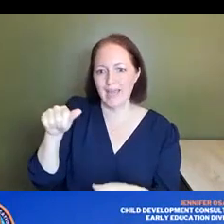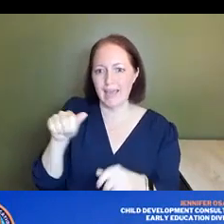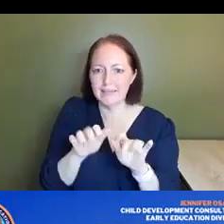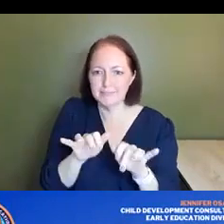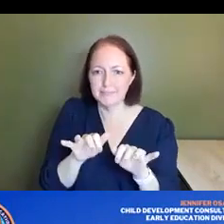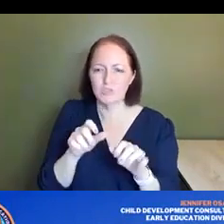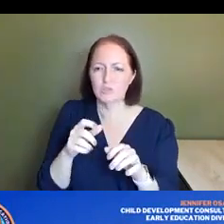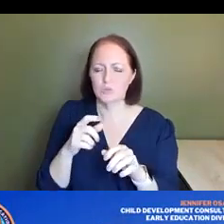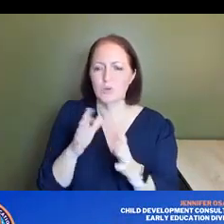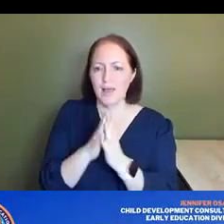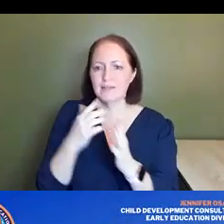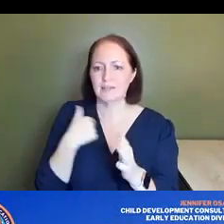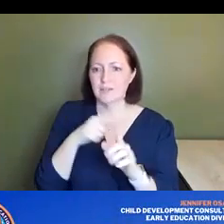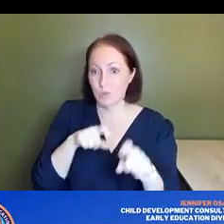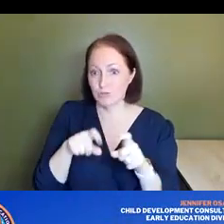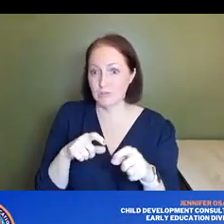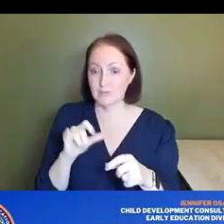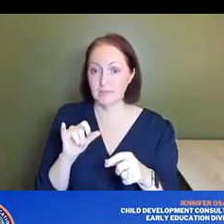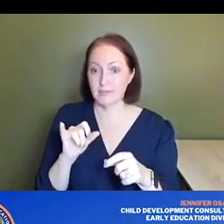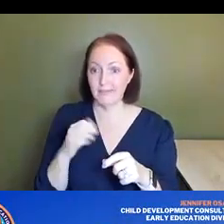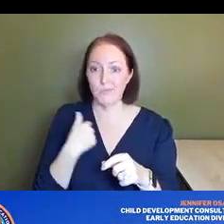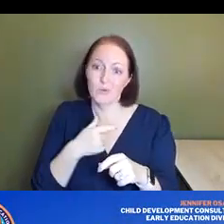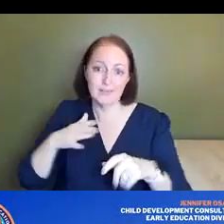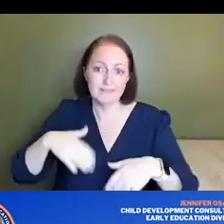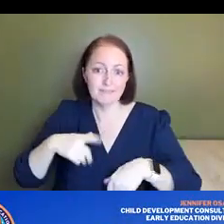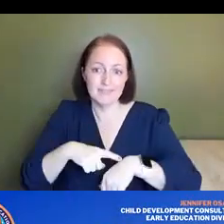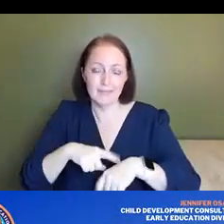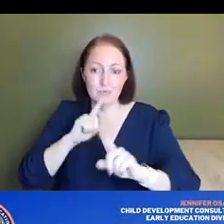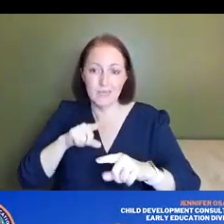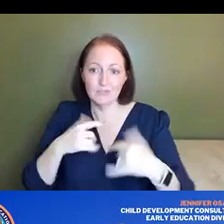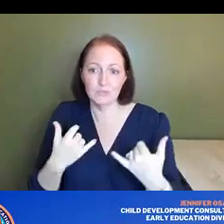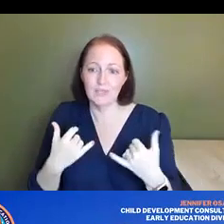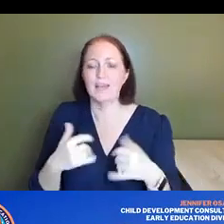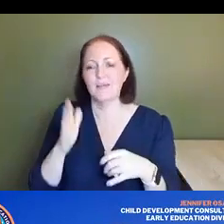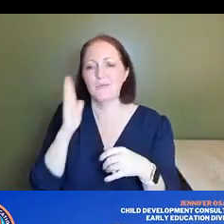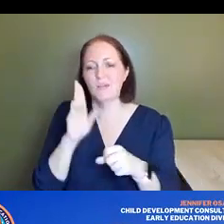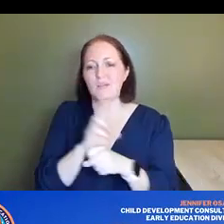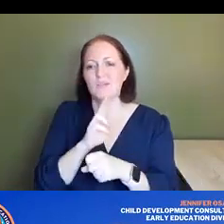Any questions that we weren't able to get to today will be used to inform future FAQs